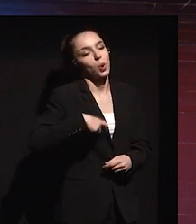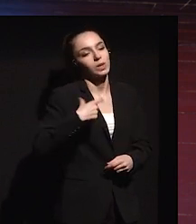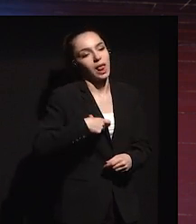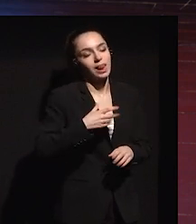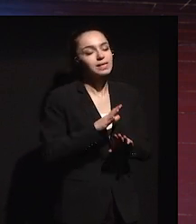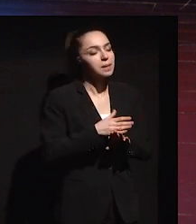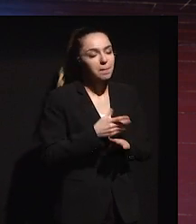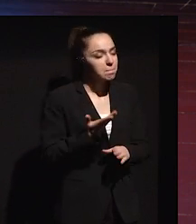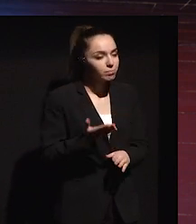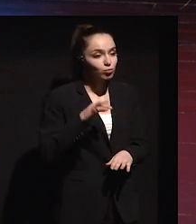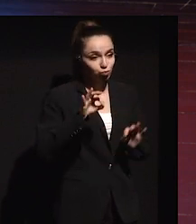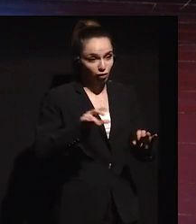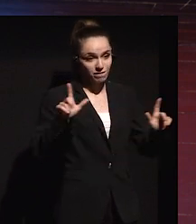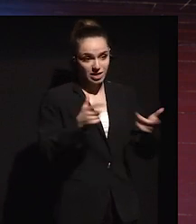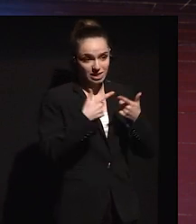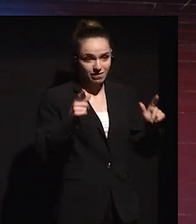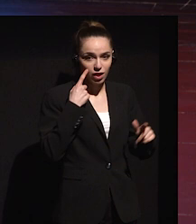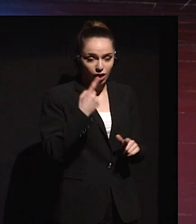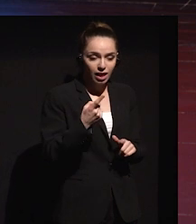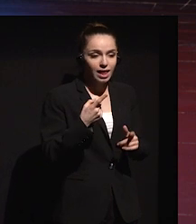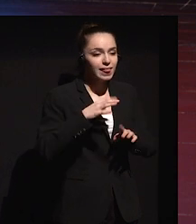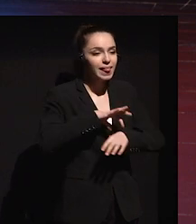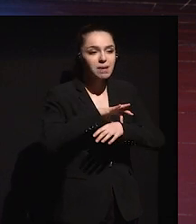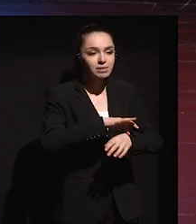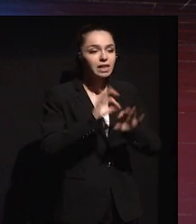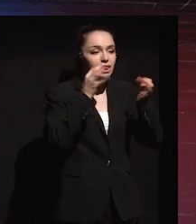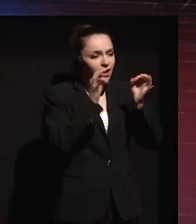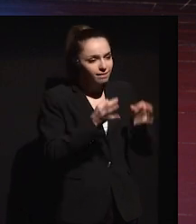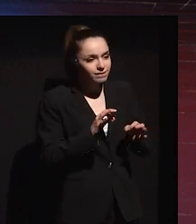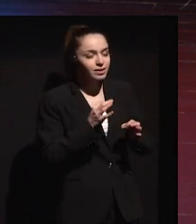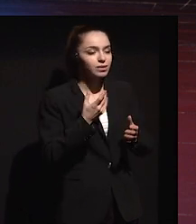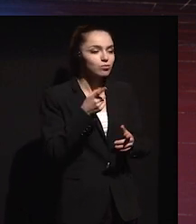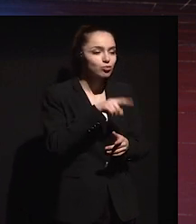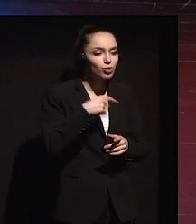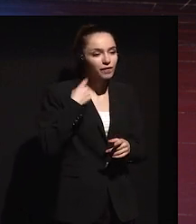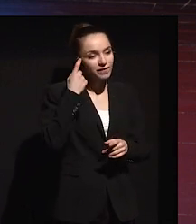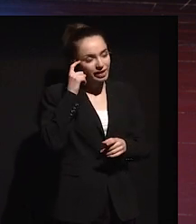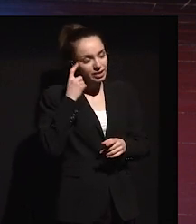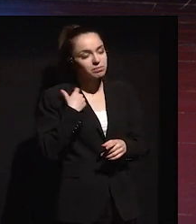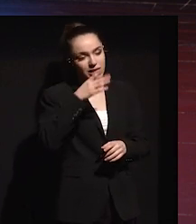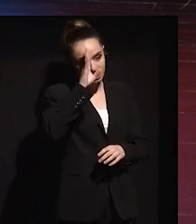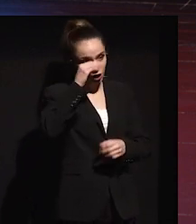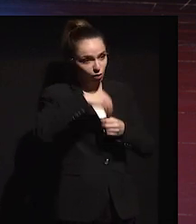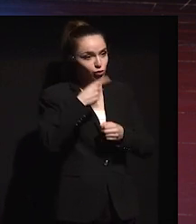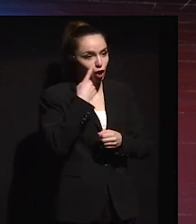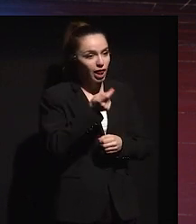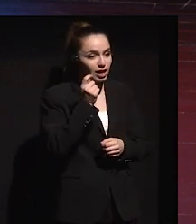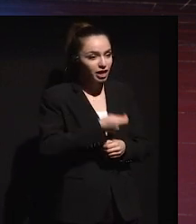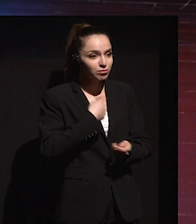because the values and creative approach represented by this festival are in harmony with our vision